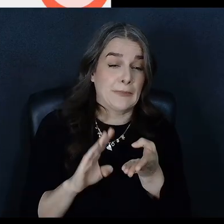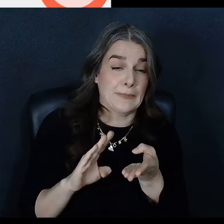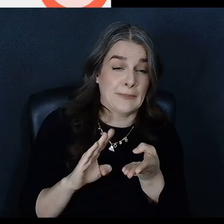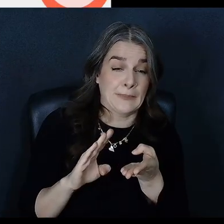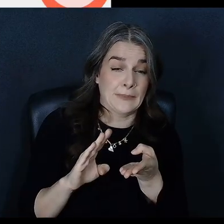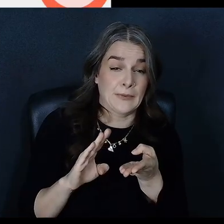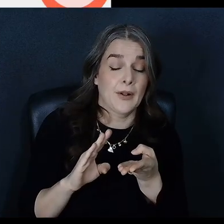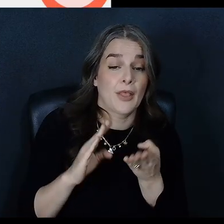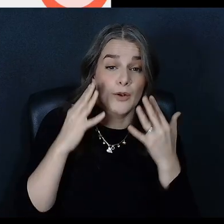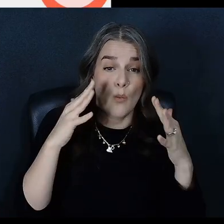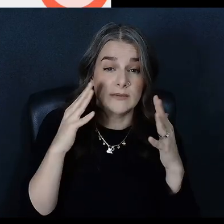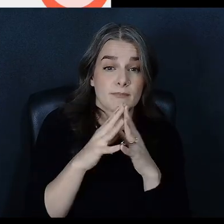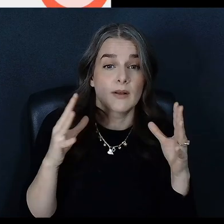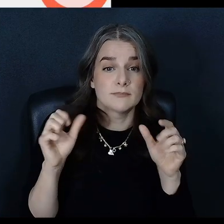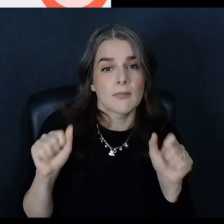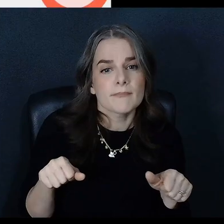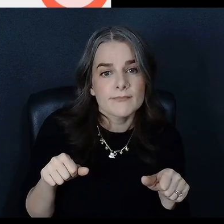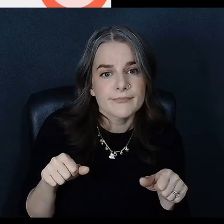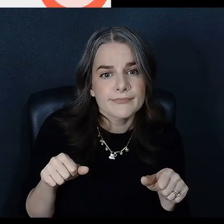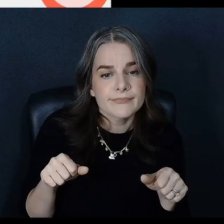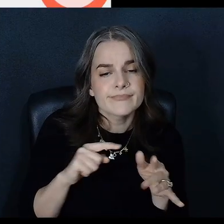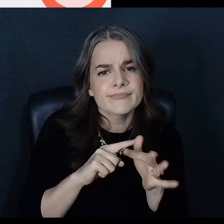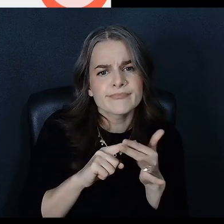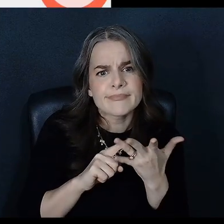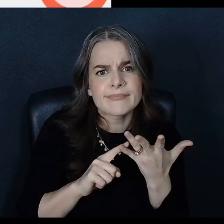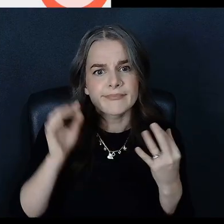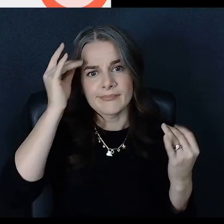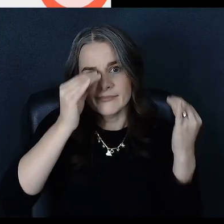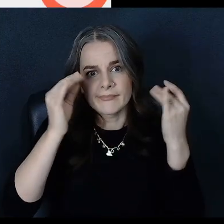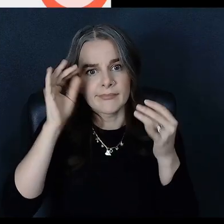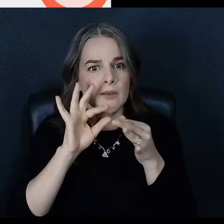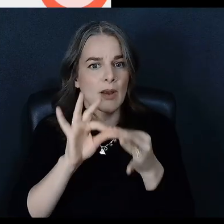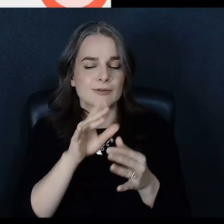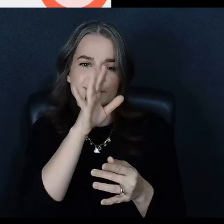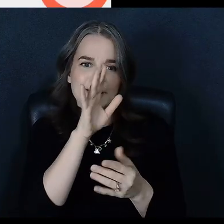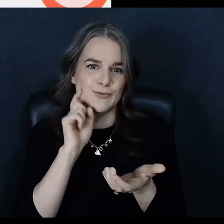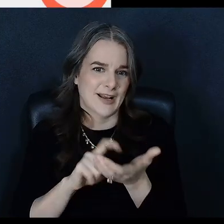So some of these things to think about with speech recognition now, really interesting as we go.